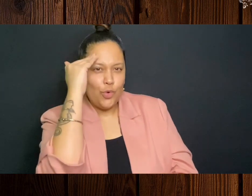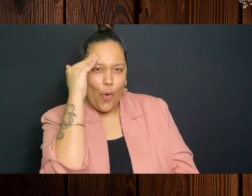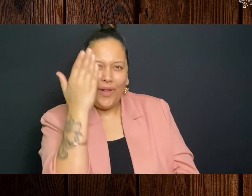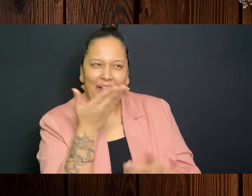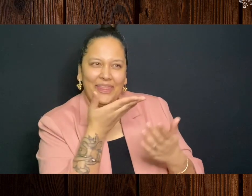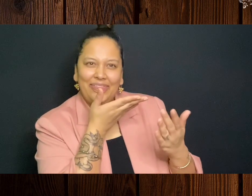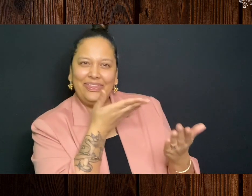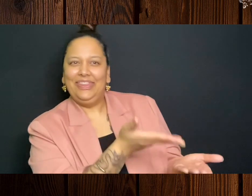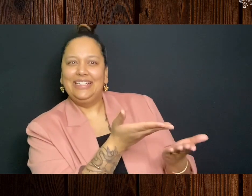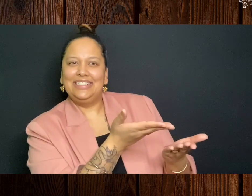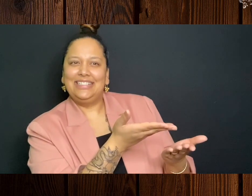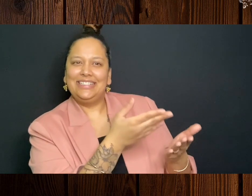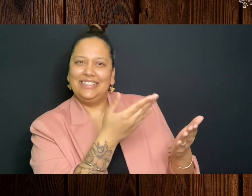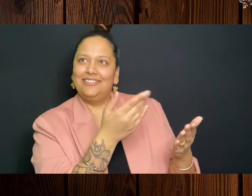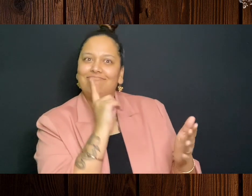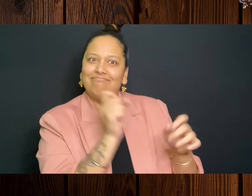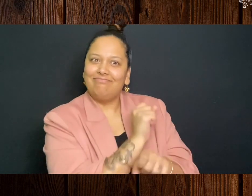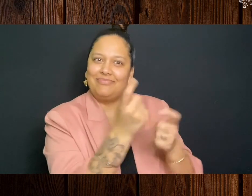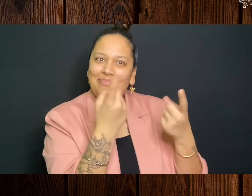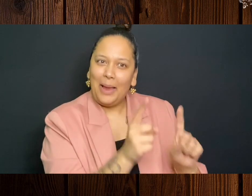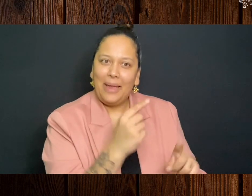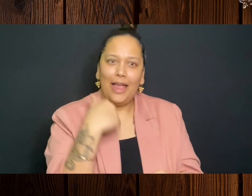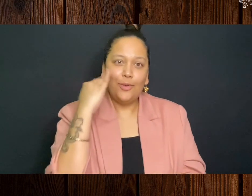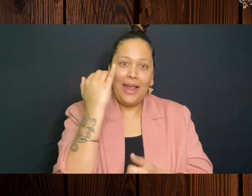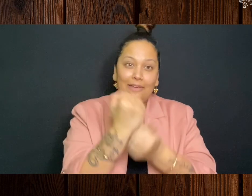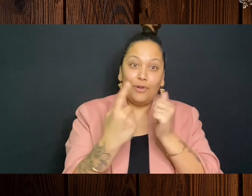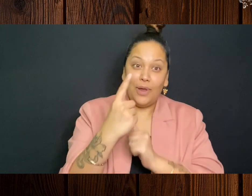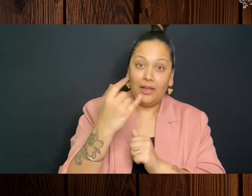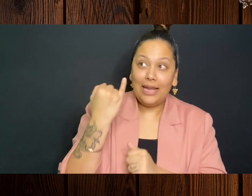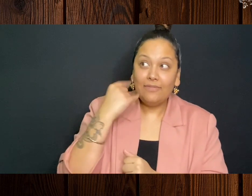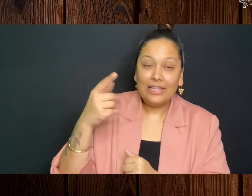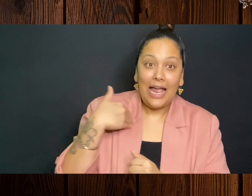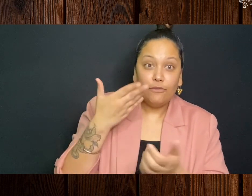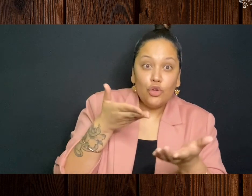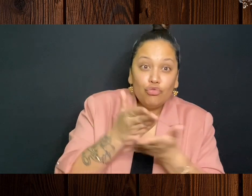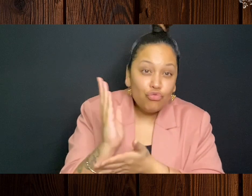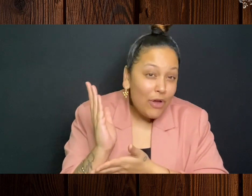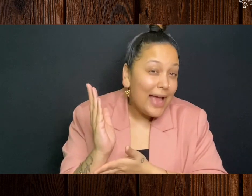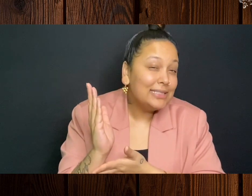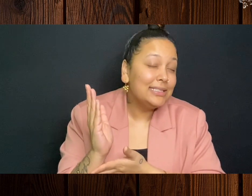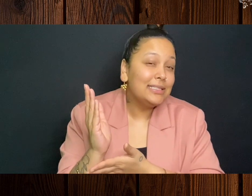existed. I don’t know, maybe if he had the right